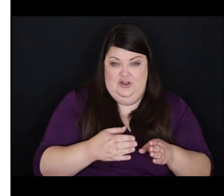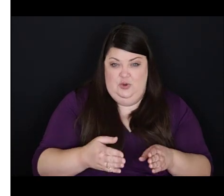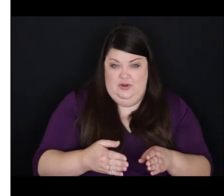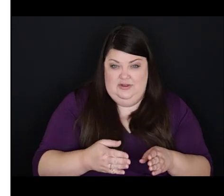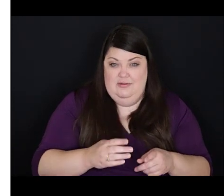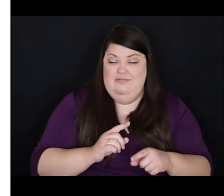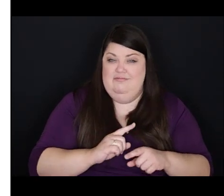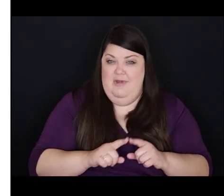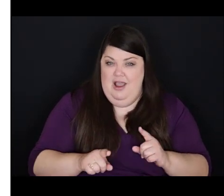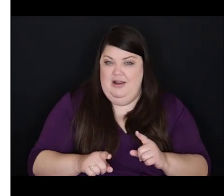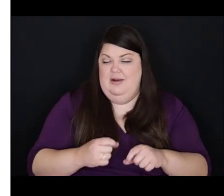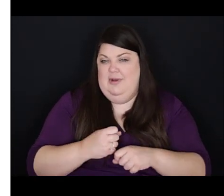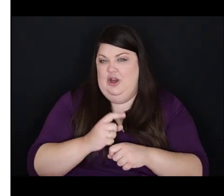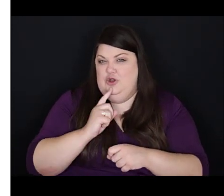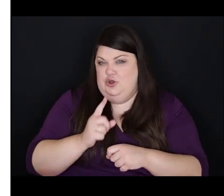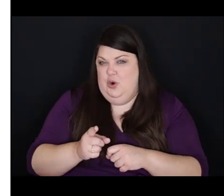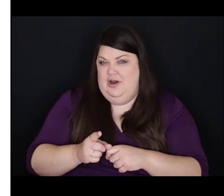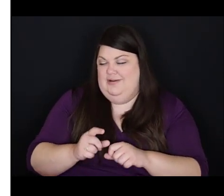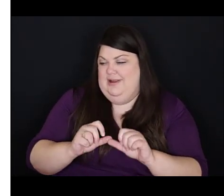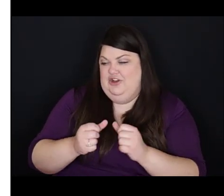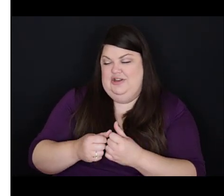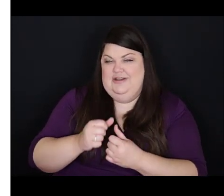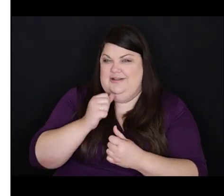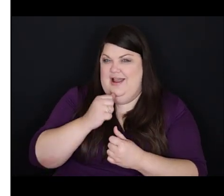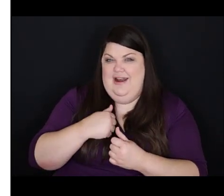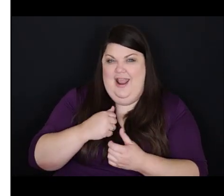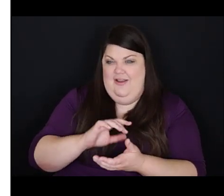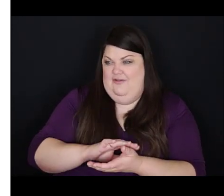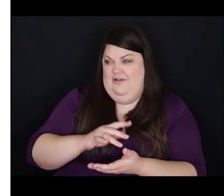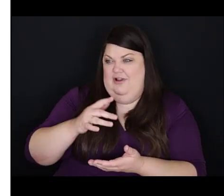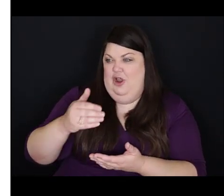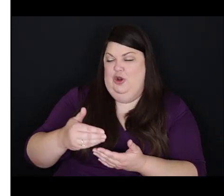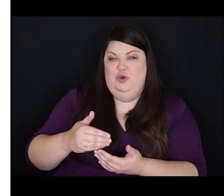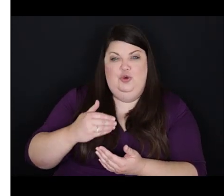but ensure the agency does not have an abundance of resources, that is,